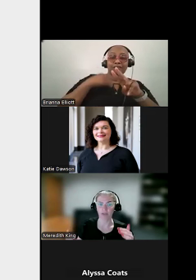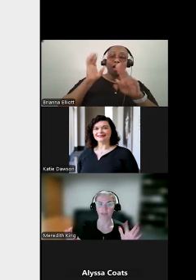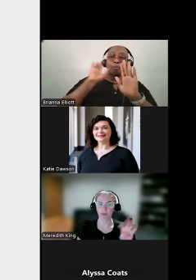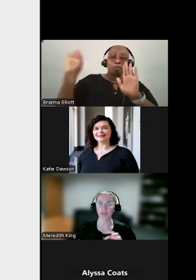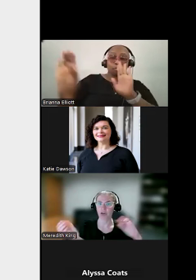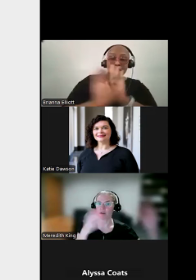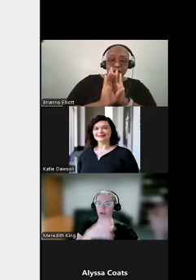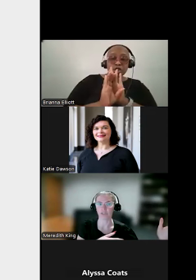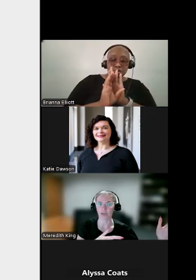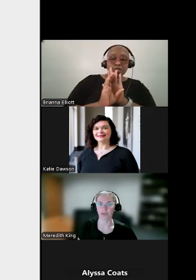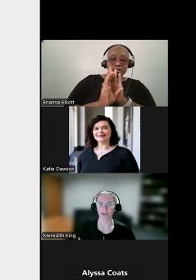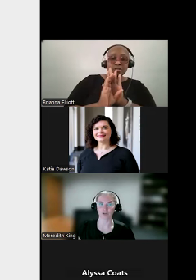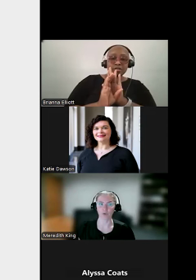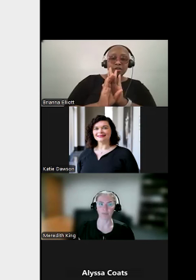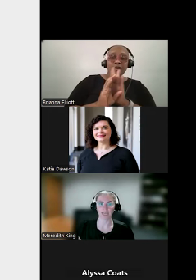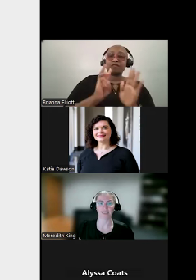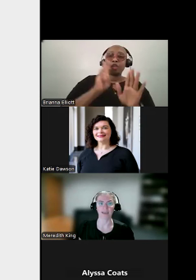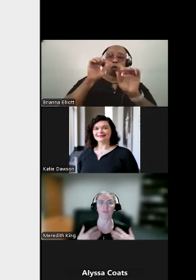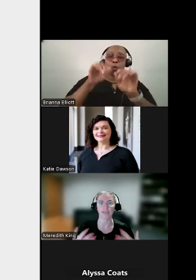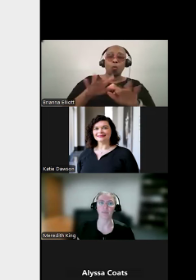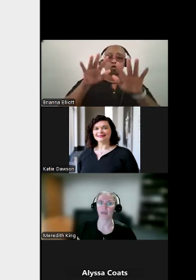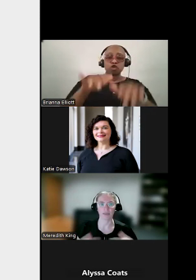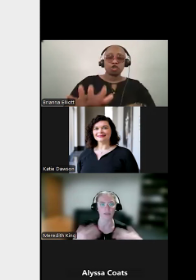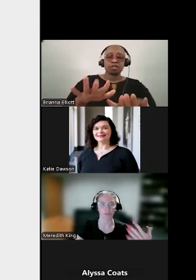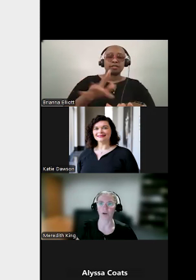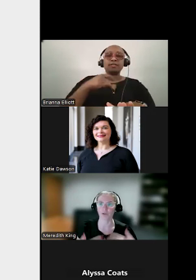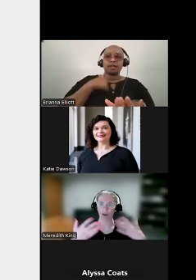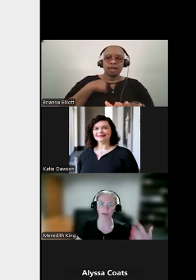at that picture and understand contextually what it means. It conveys meaning in the story or the